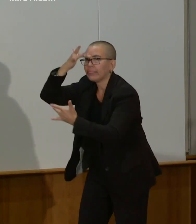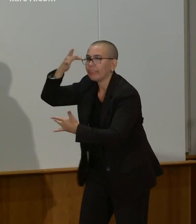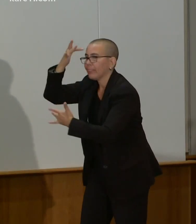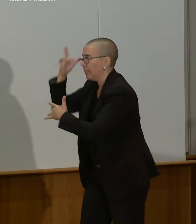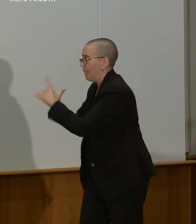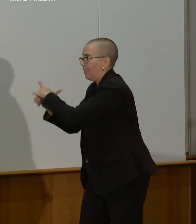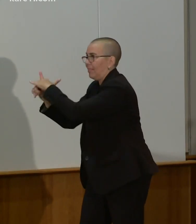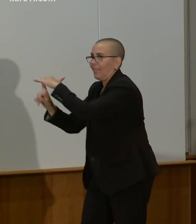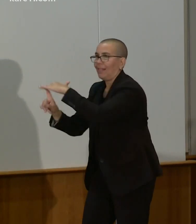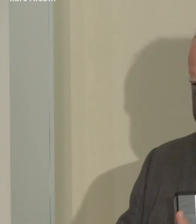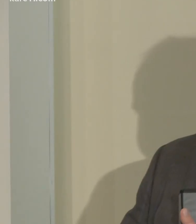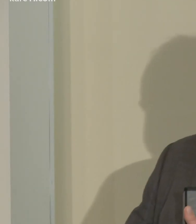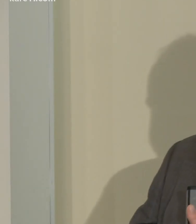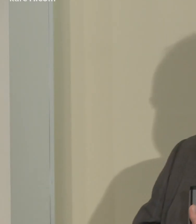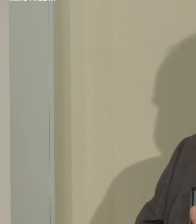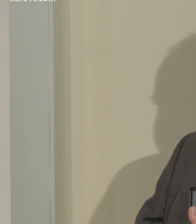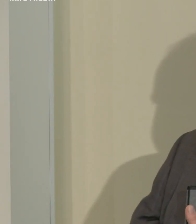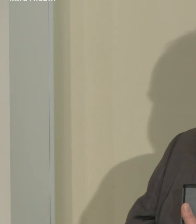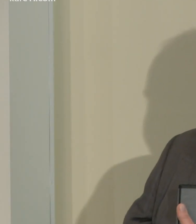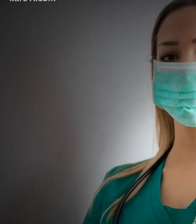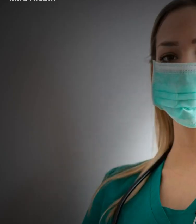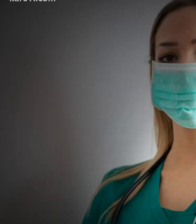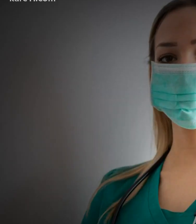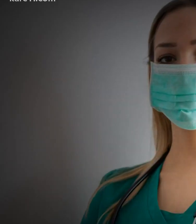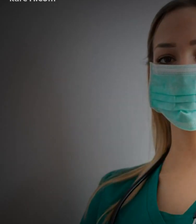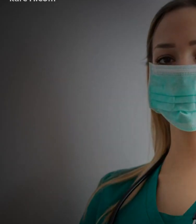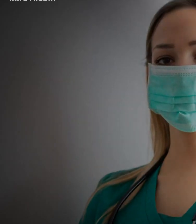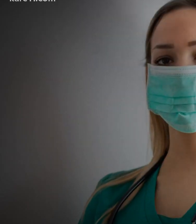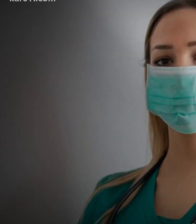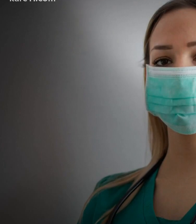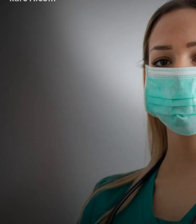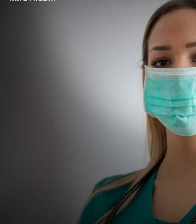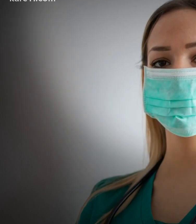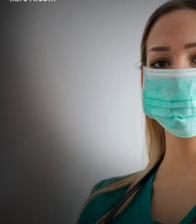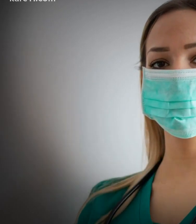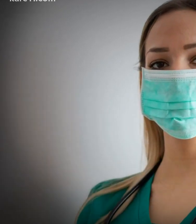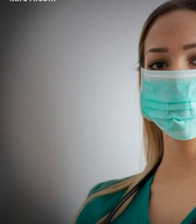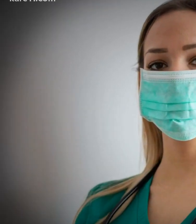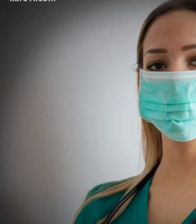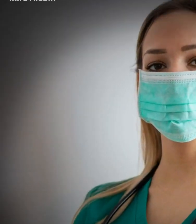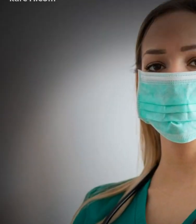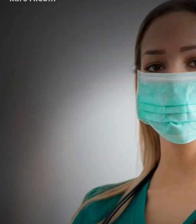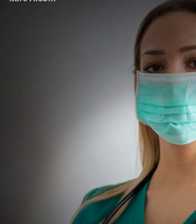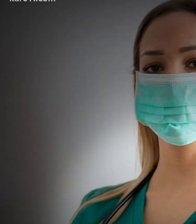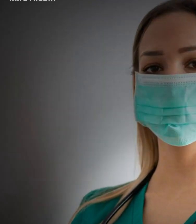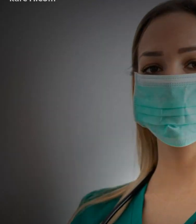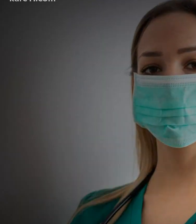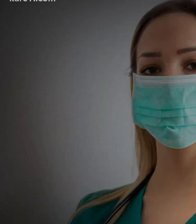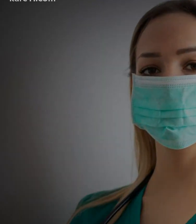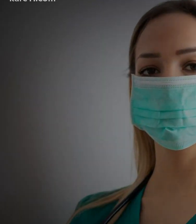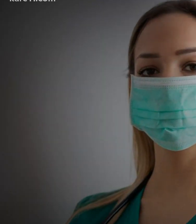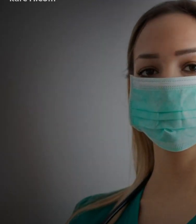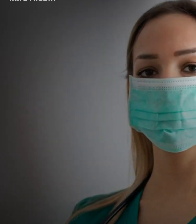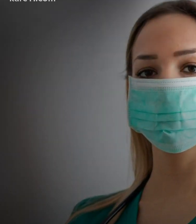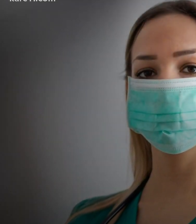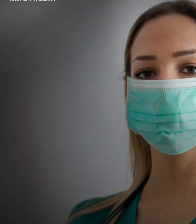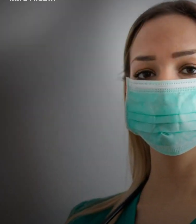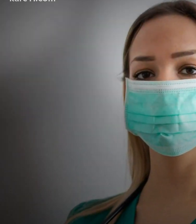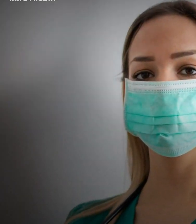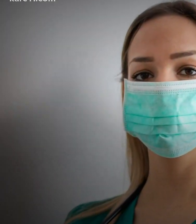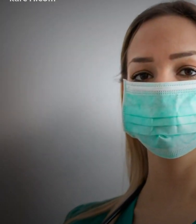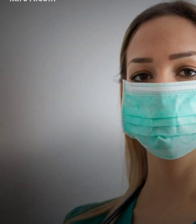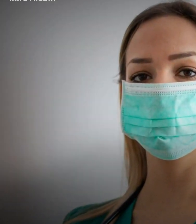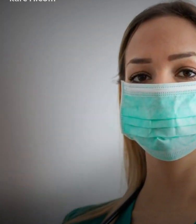DAYS, WE STILL HAD PRESIDENTS AND